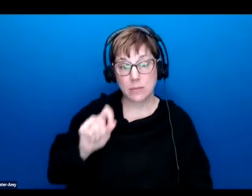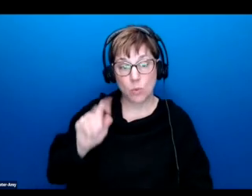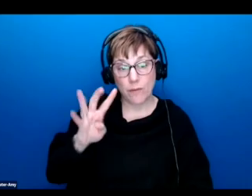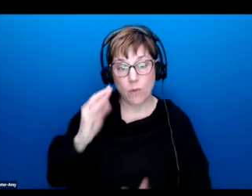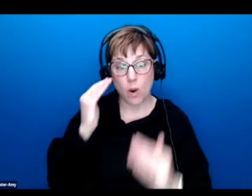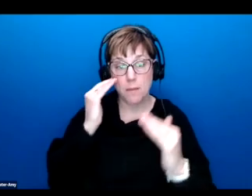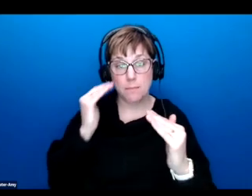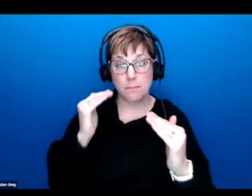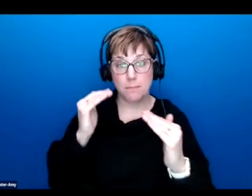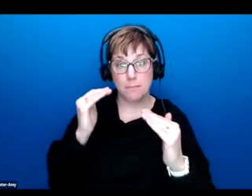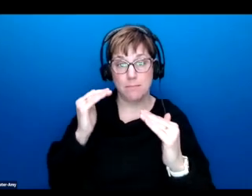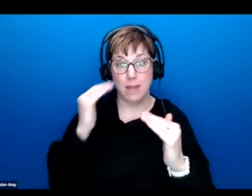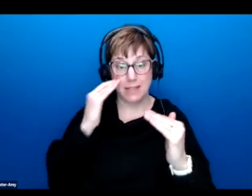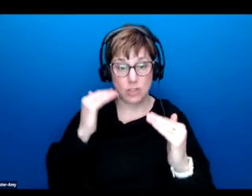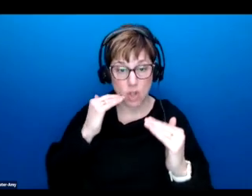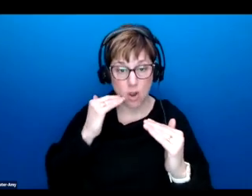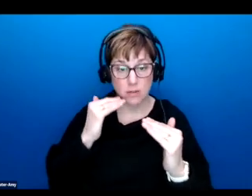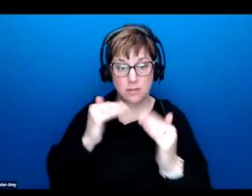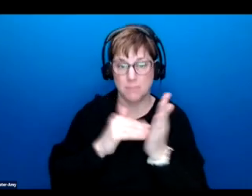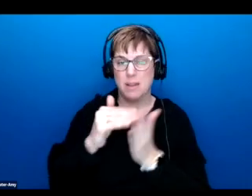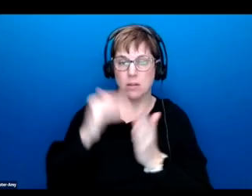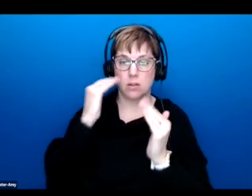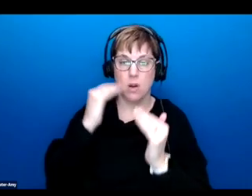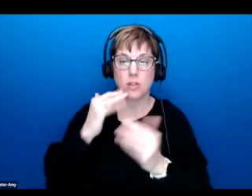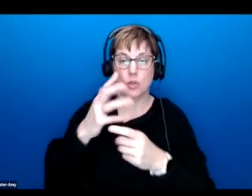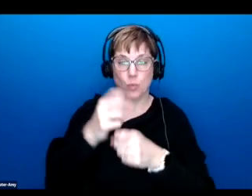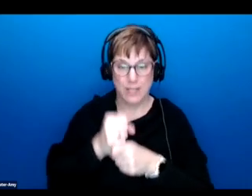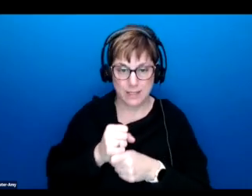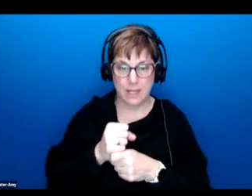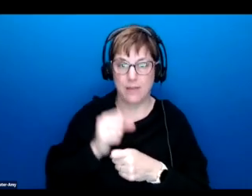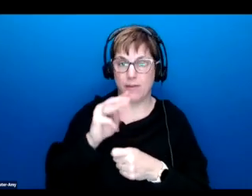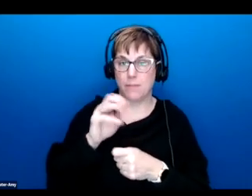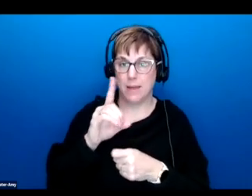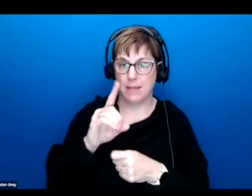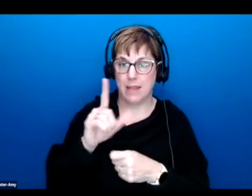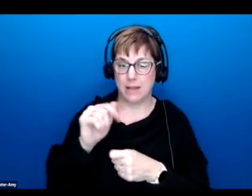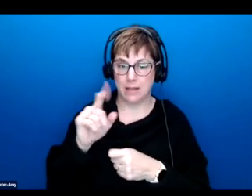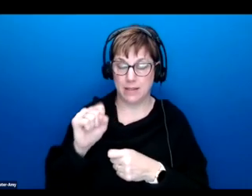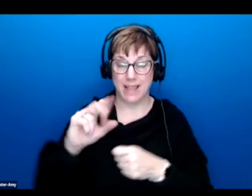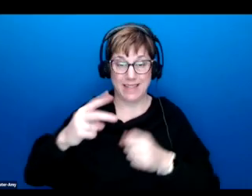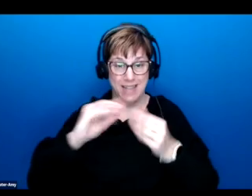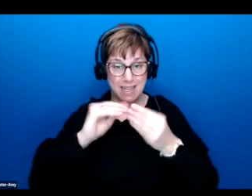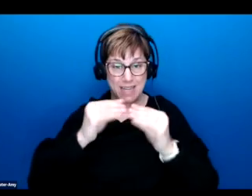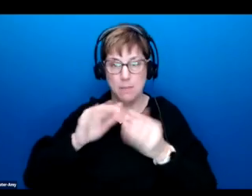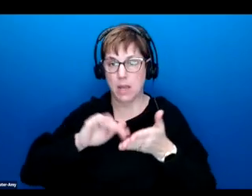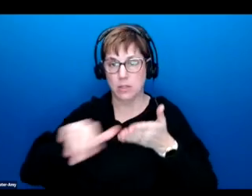receive Medicaid LTSS in the United States. The second number though, is excluding Alabama and